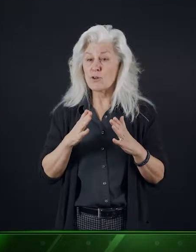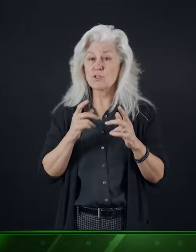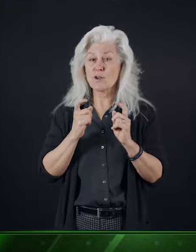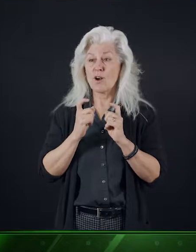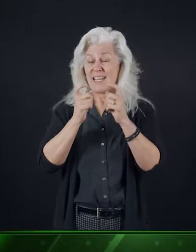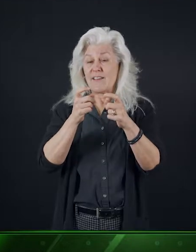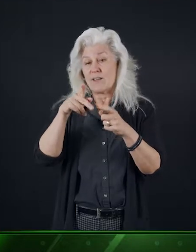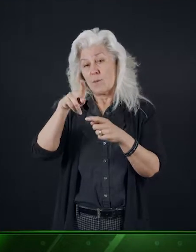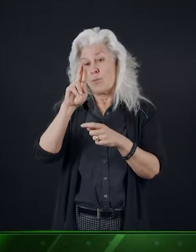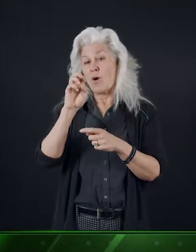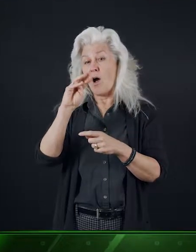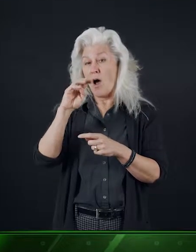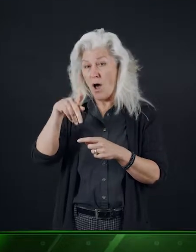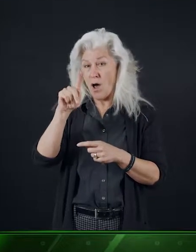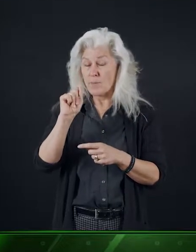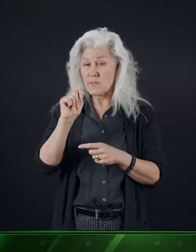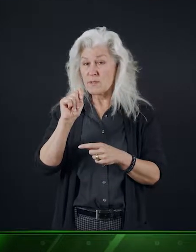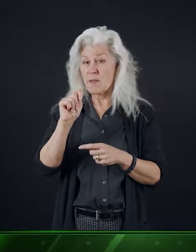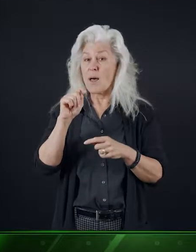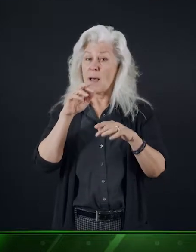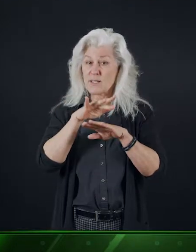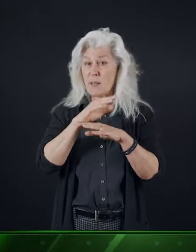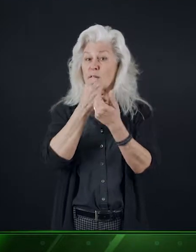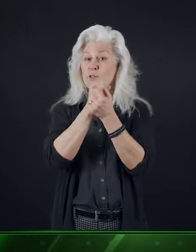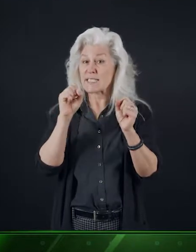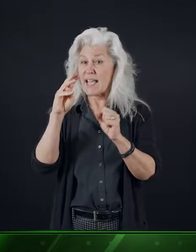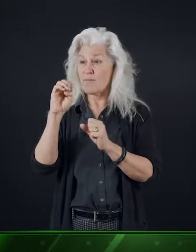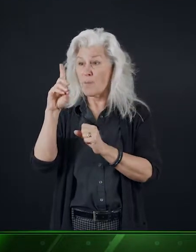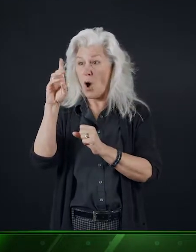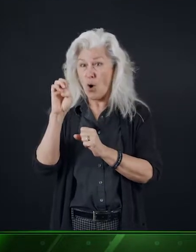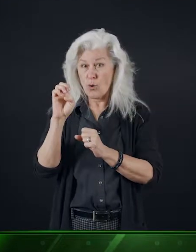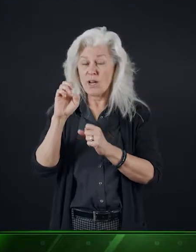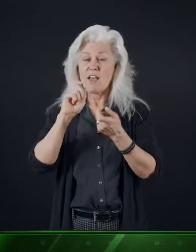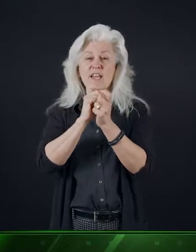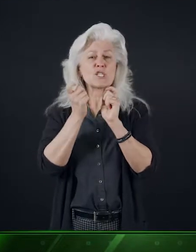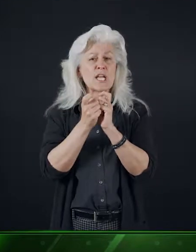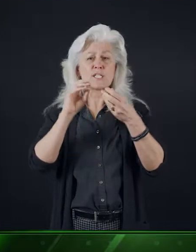which essentially changes the number of eyes and legs to make them not so scary.